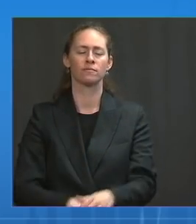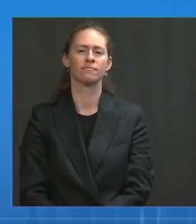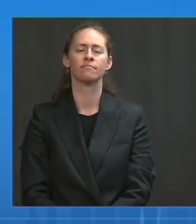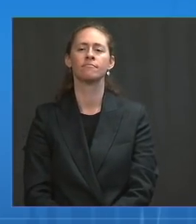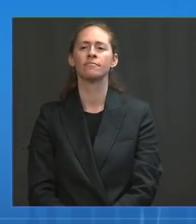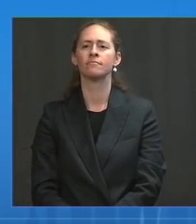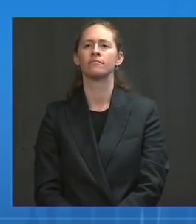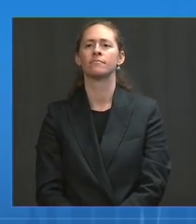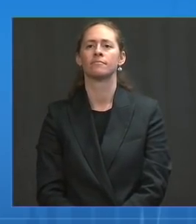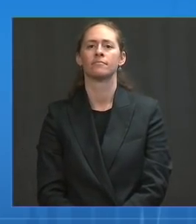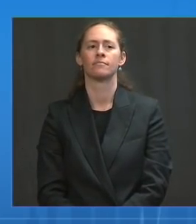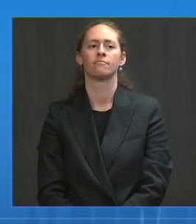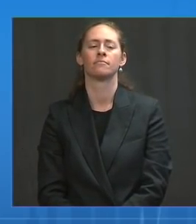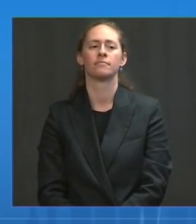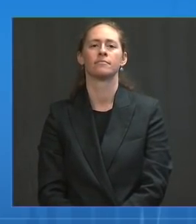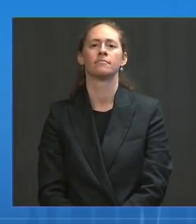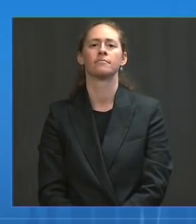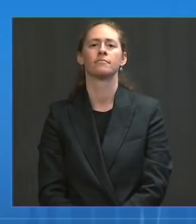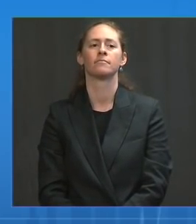Dr. Fauci: Yeah, Kaitlan, obviously as we always do,